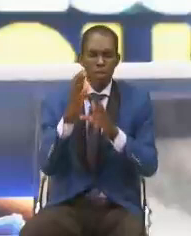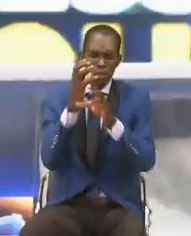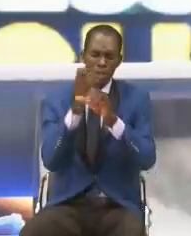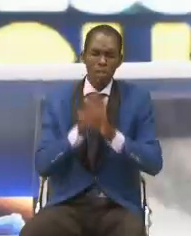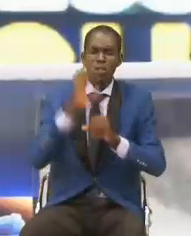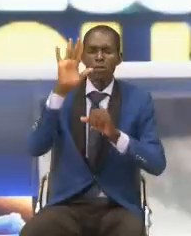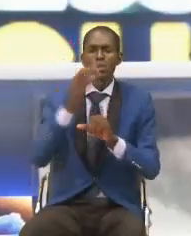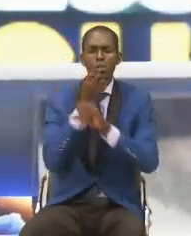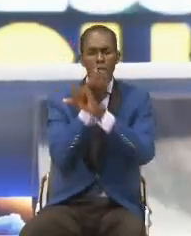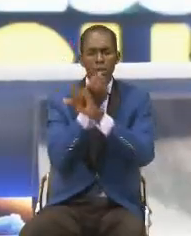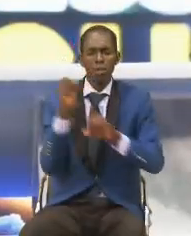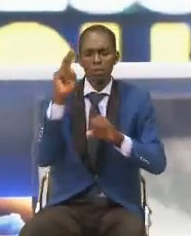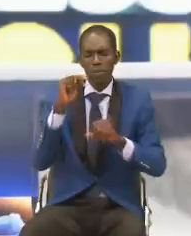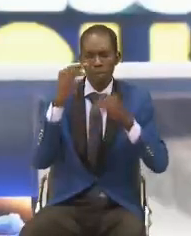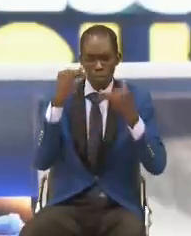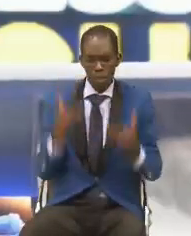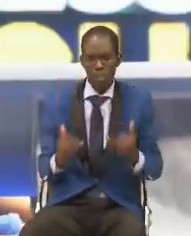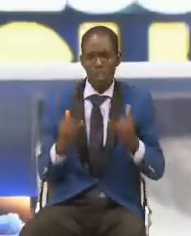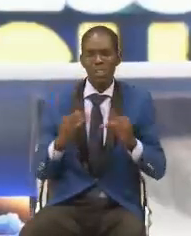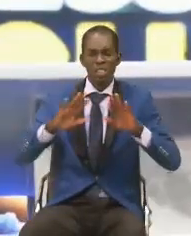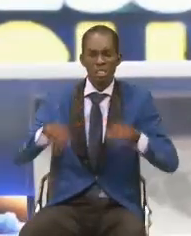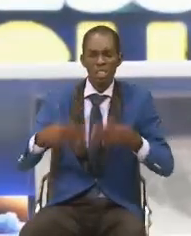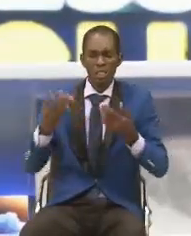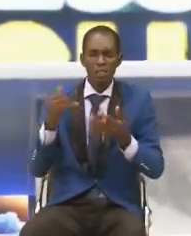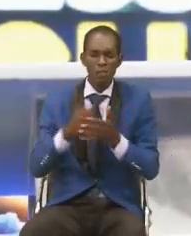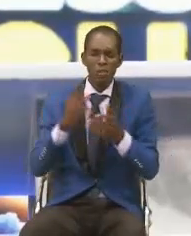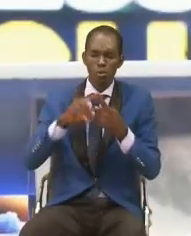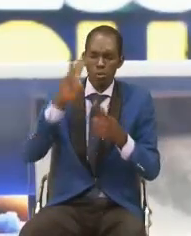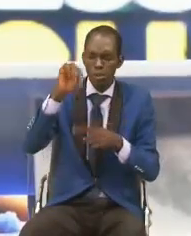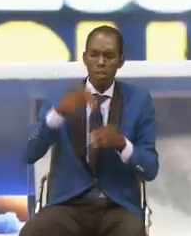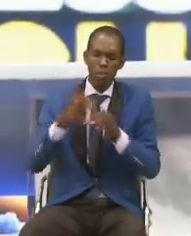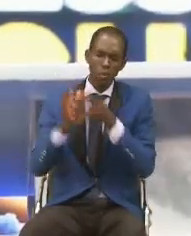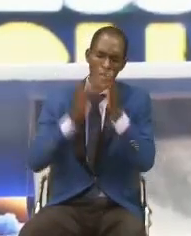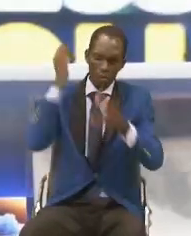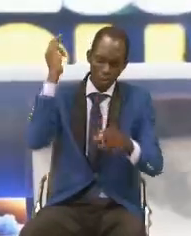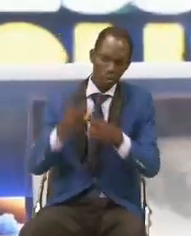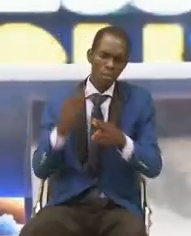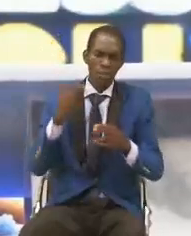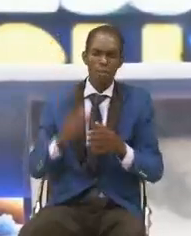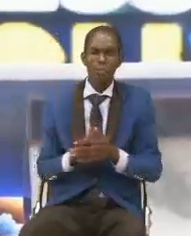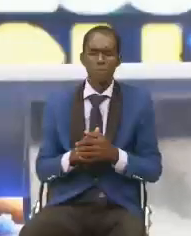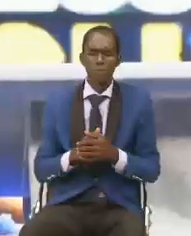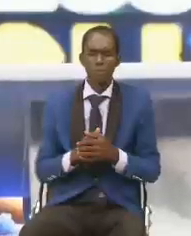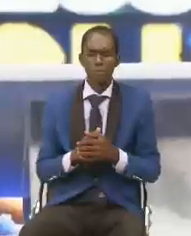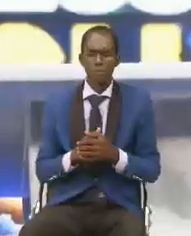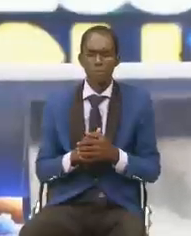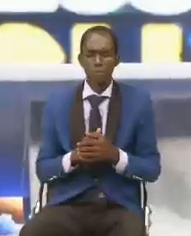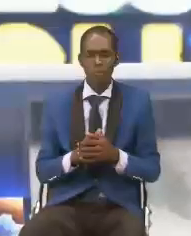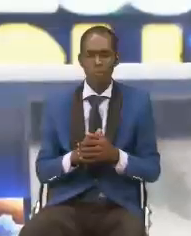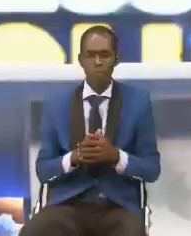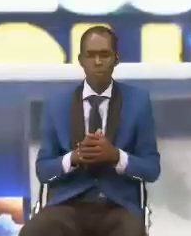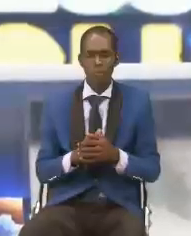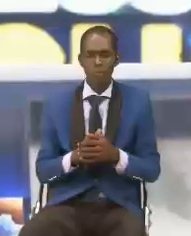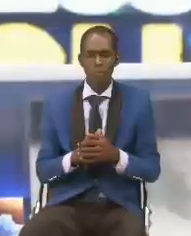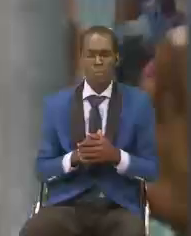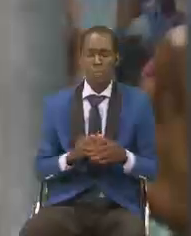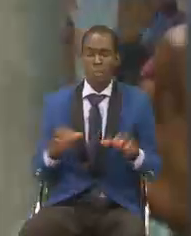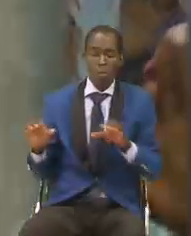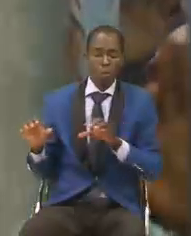that receives your salvation now grant them salvation in jesus name